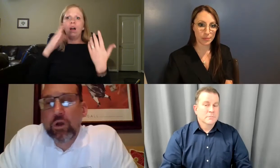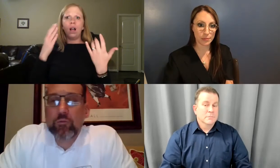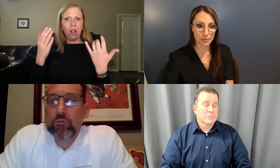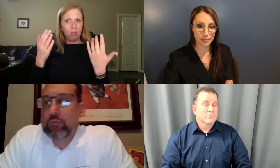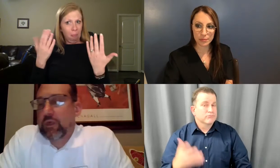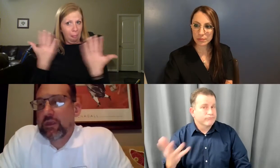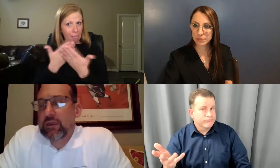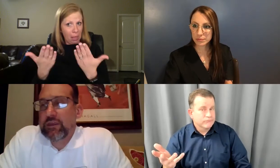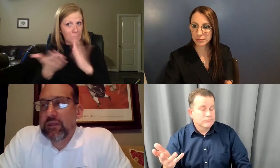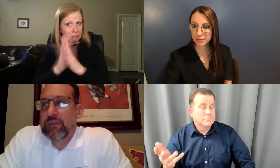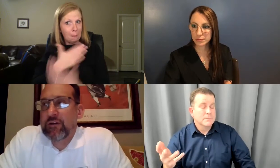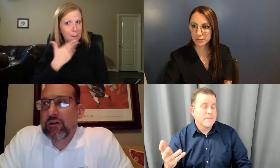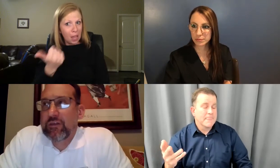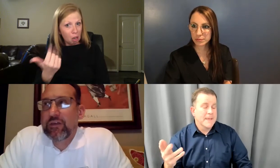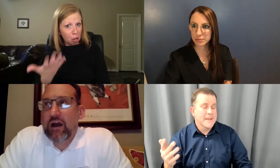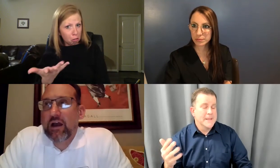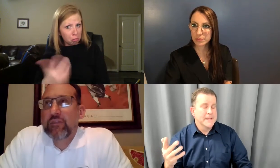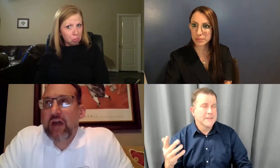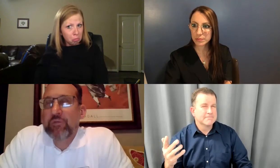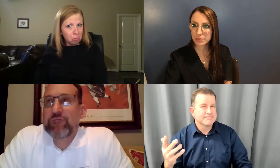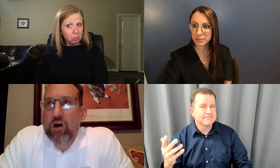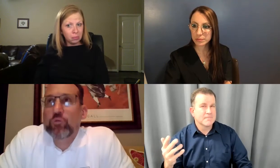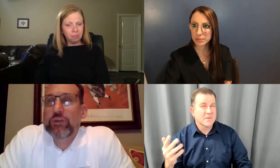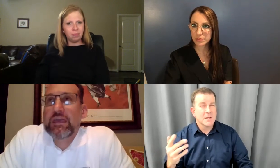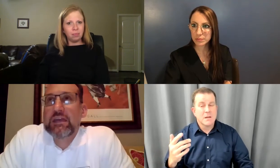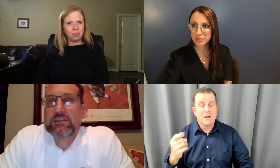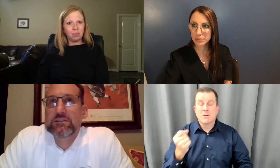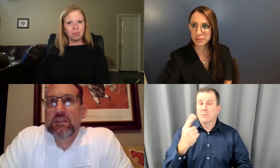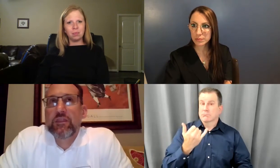Well, I'm involved with a case